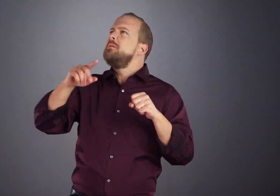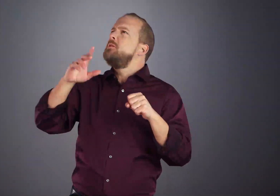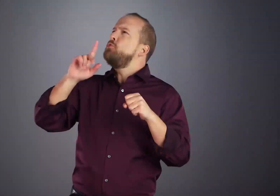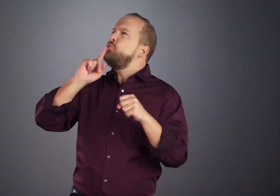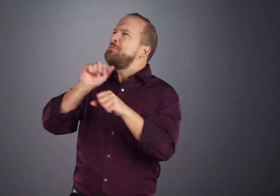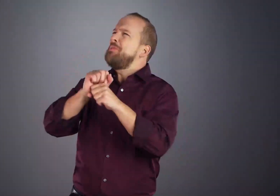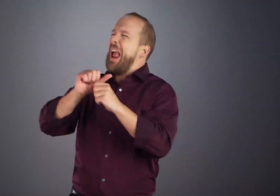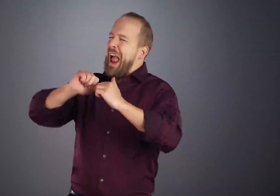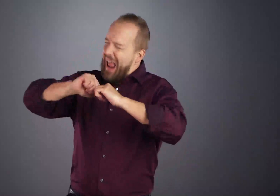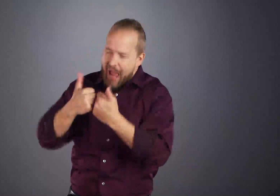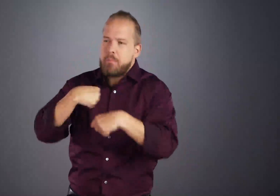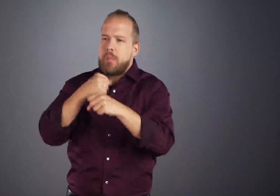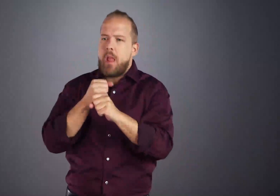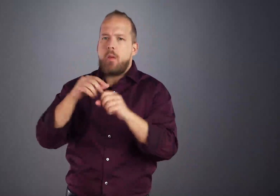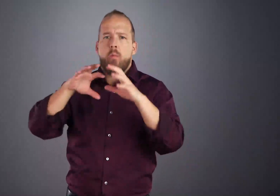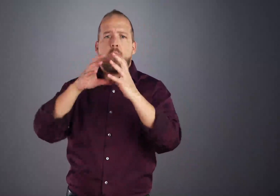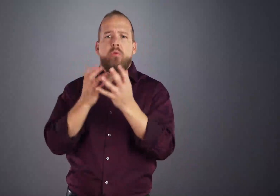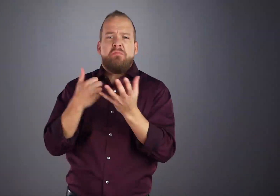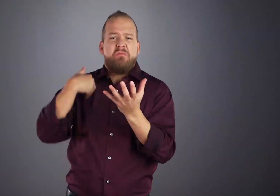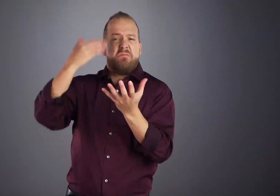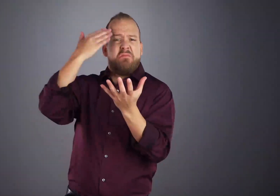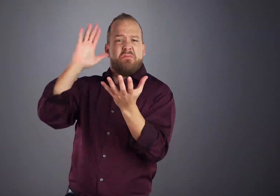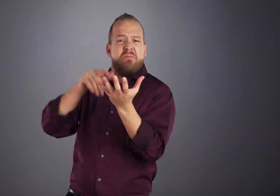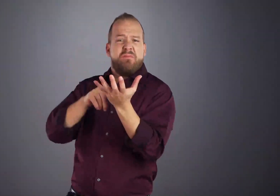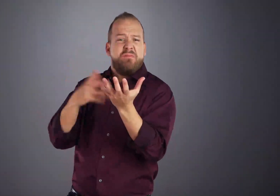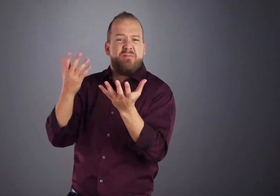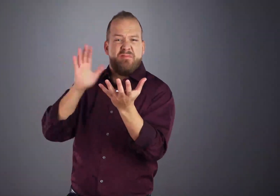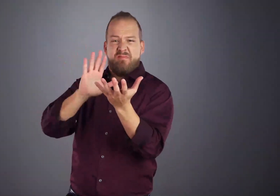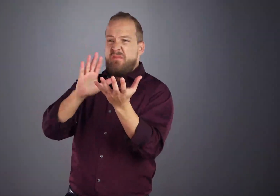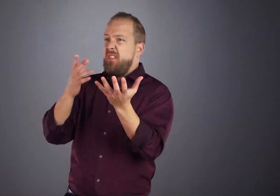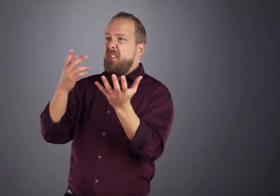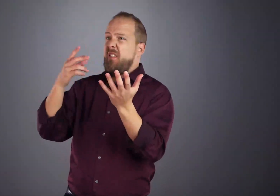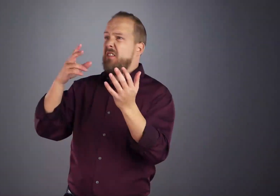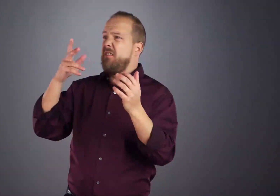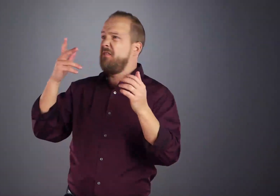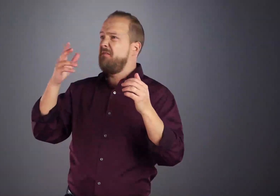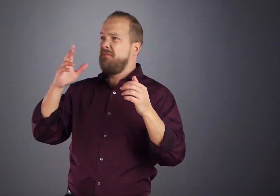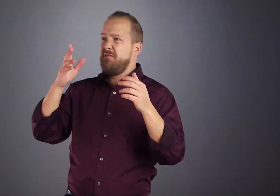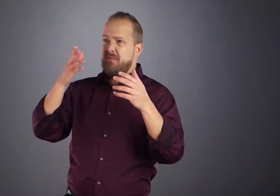How could there be so much of precise and immutable law,